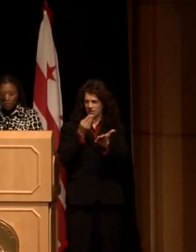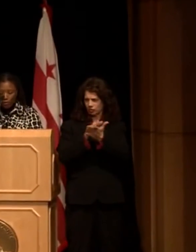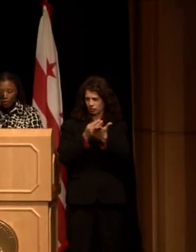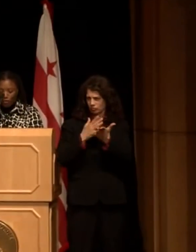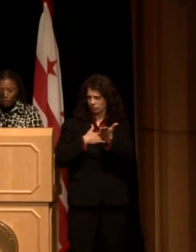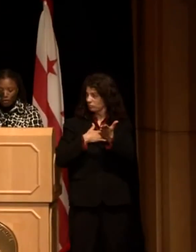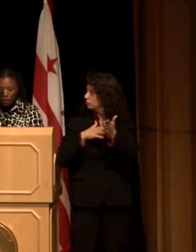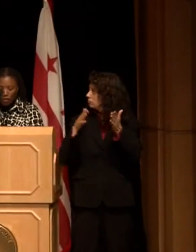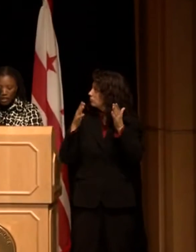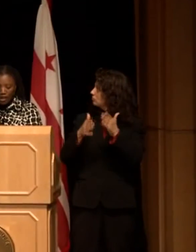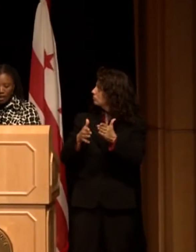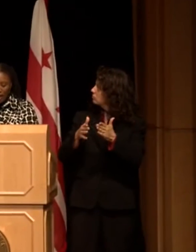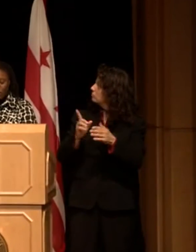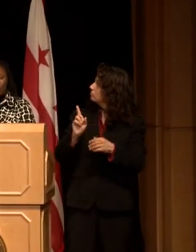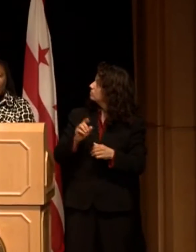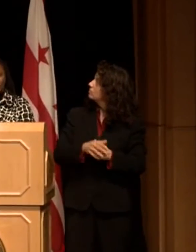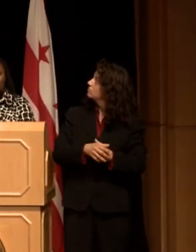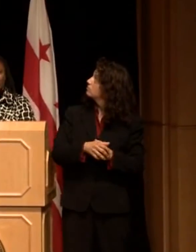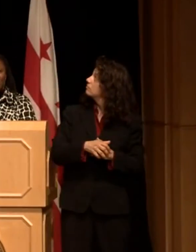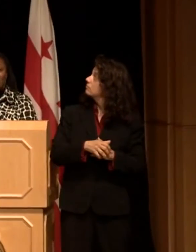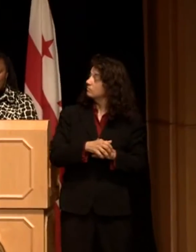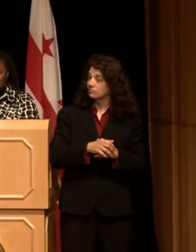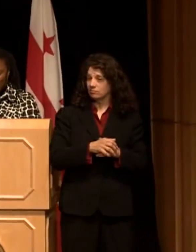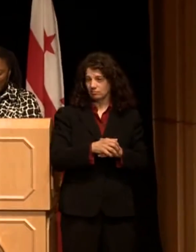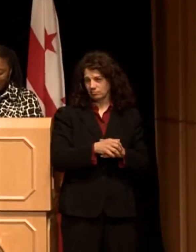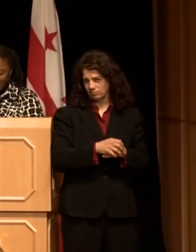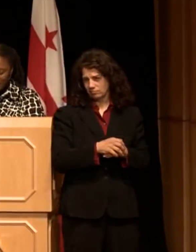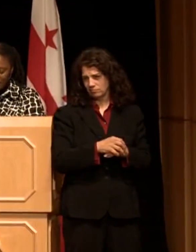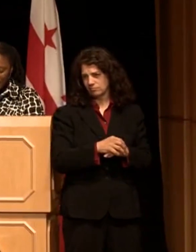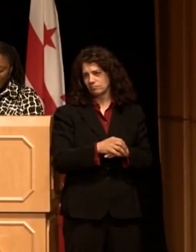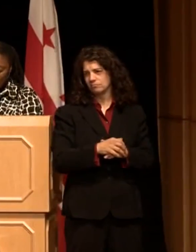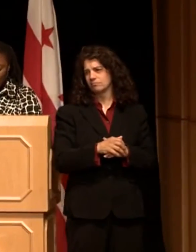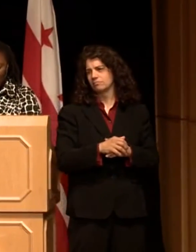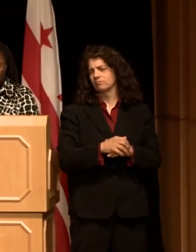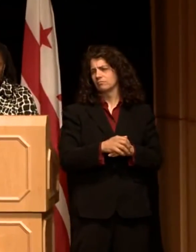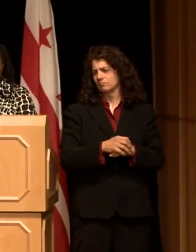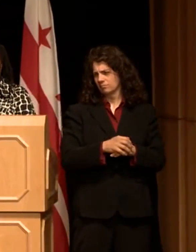FOR AFFORDABLE HOUSING PROJECTS THIS PILOT WILL HELP FUND THE